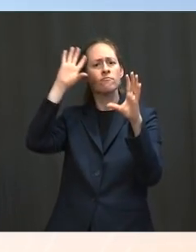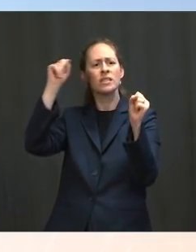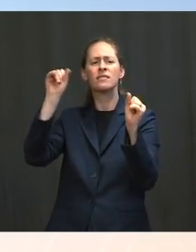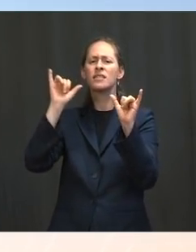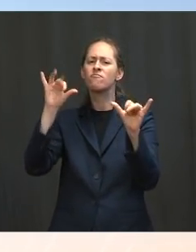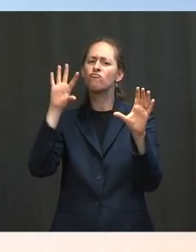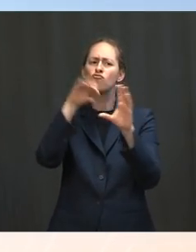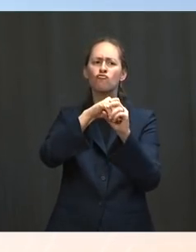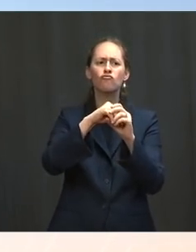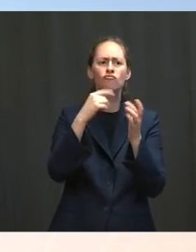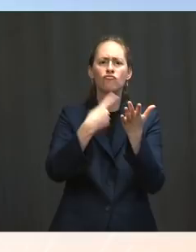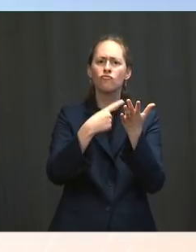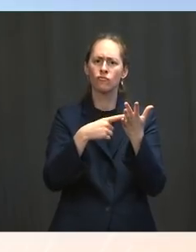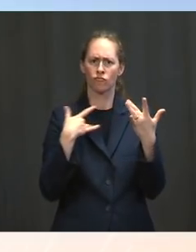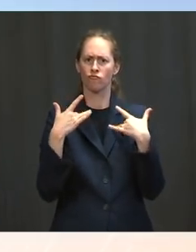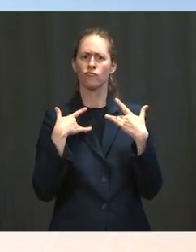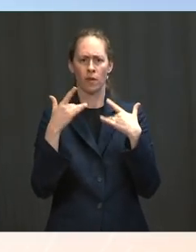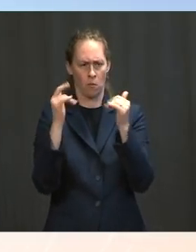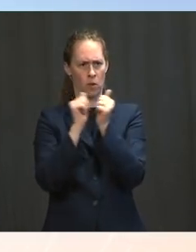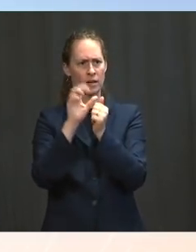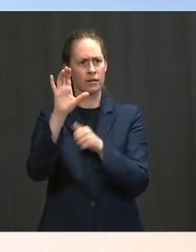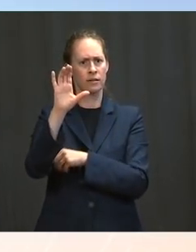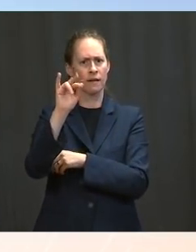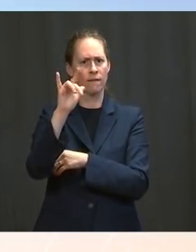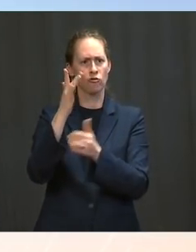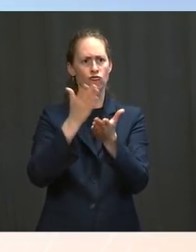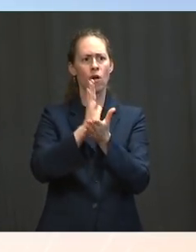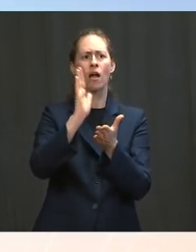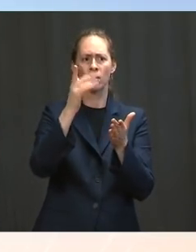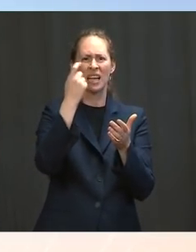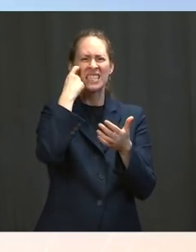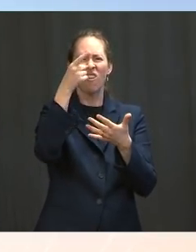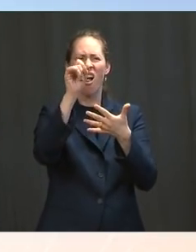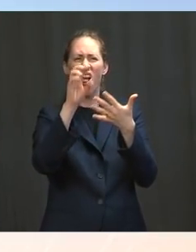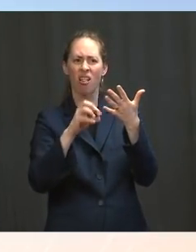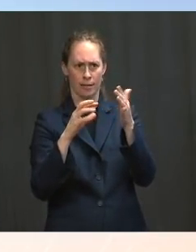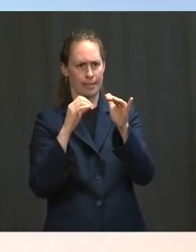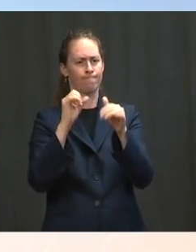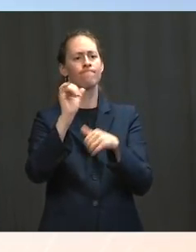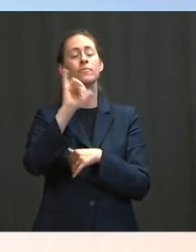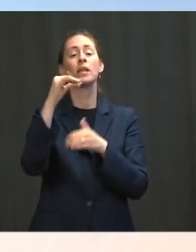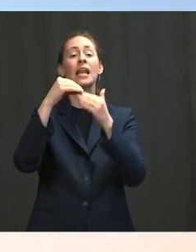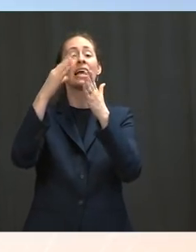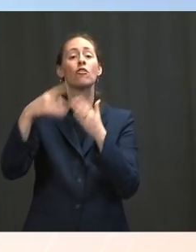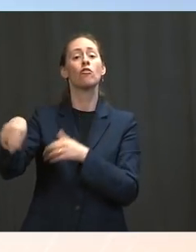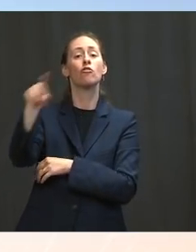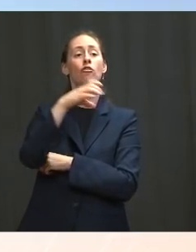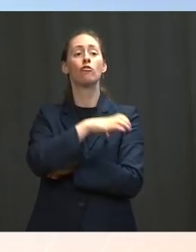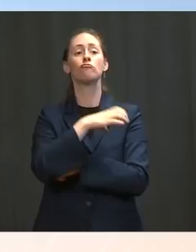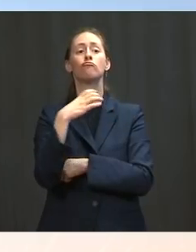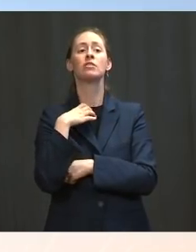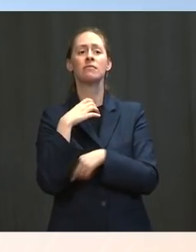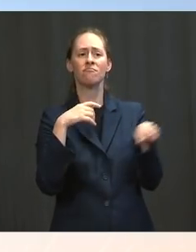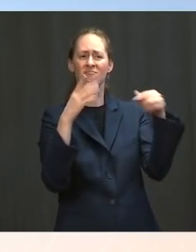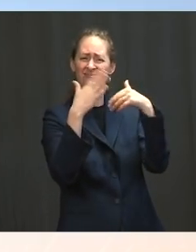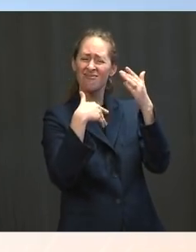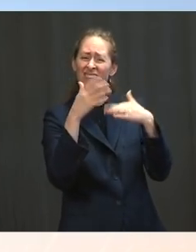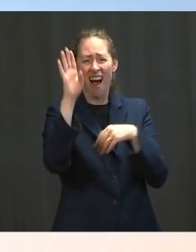about the range of priorities that you just discussed, as well as with leaders in Congress. Even though things are hard and things look stalled at moments,